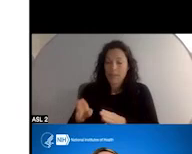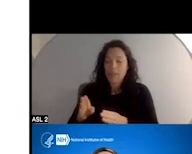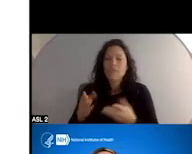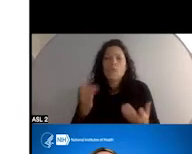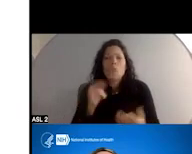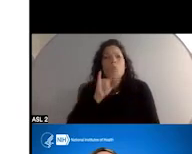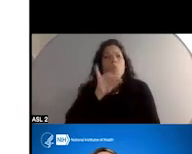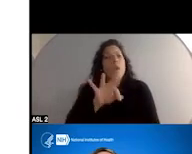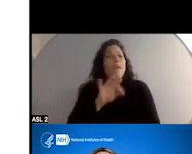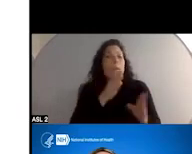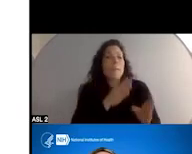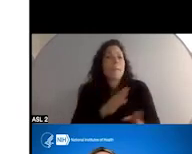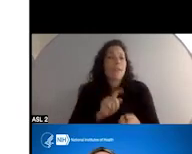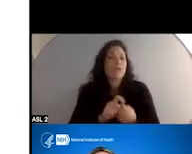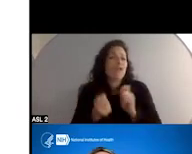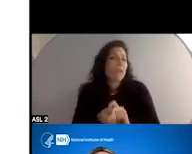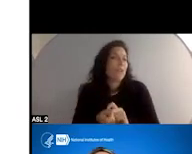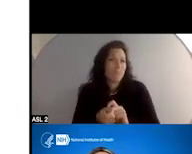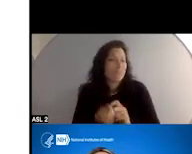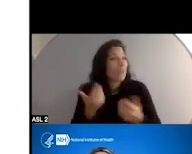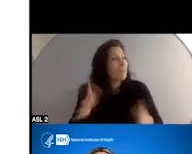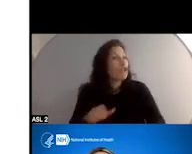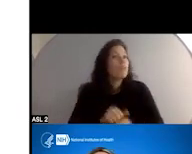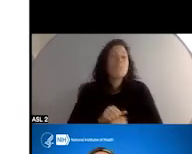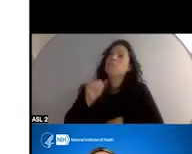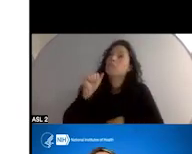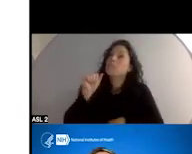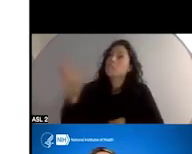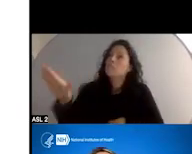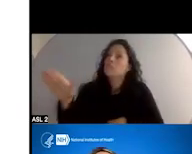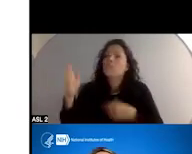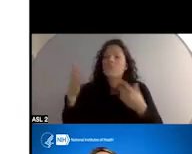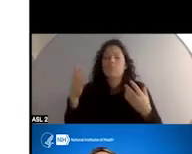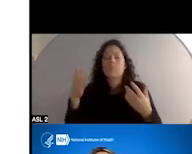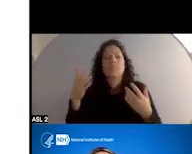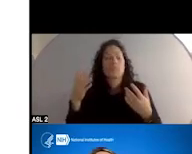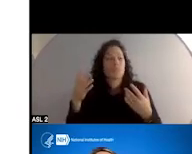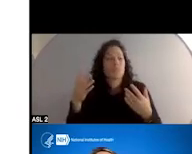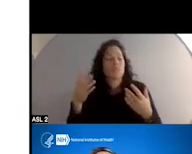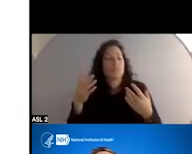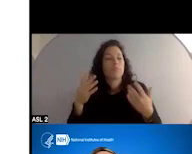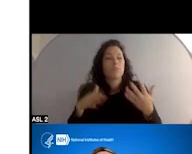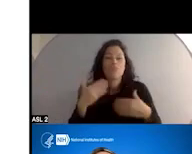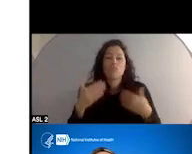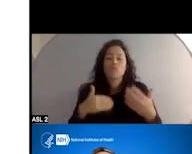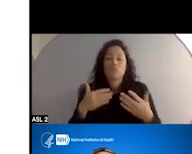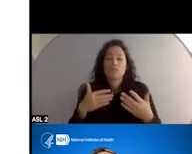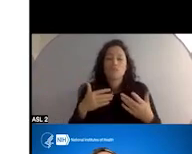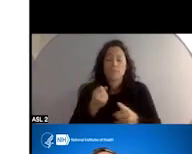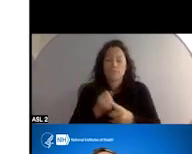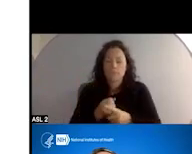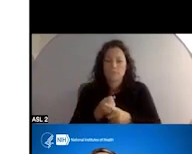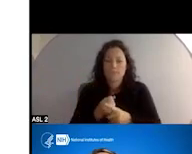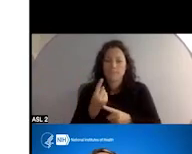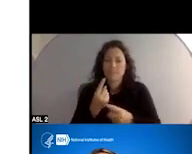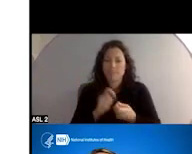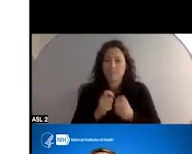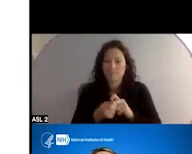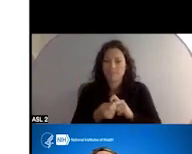after you've submitted your initial plan, what should folks be doing, I guess, at the time of RPPR